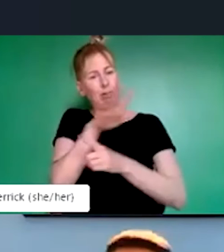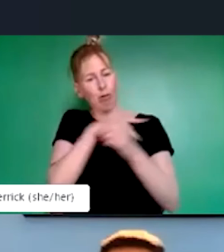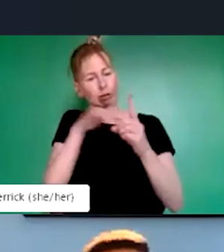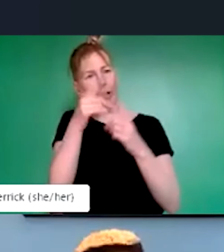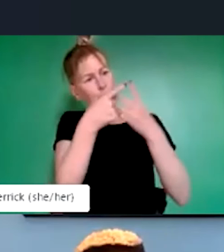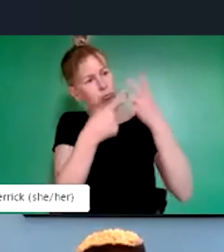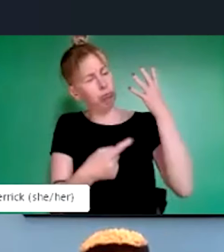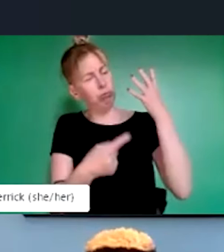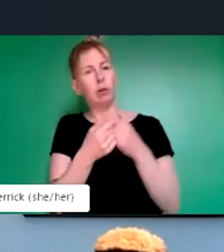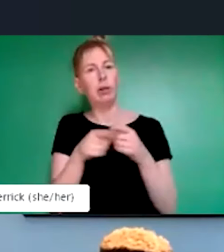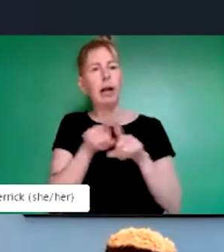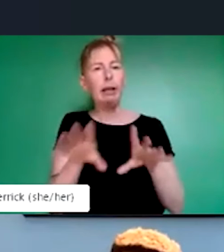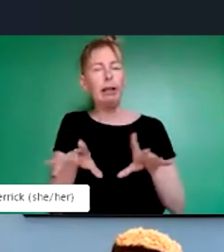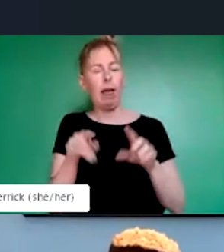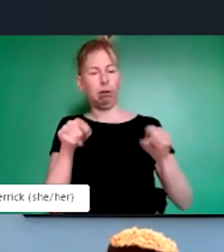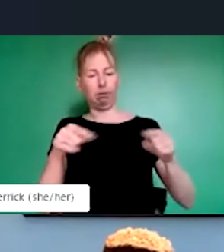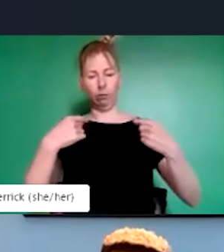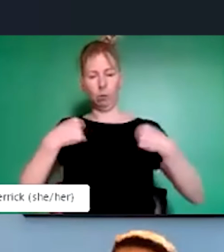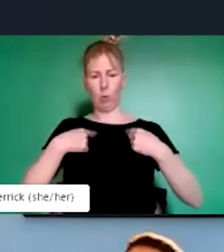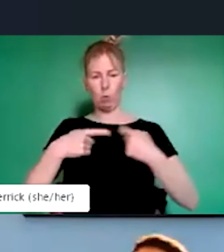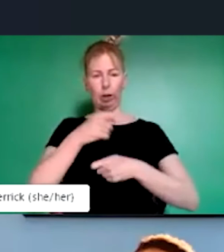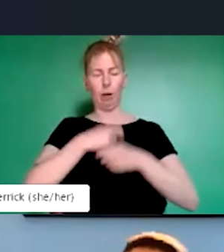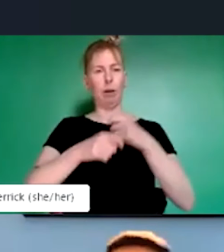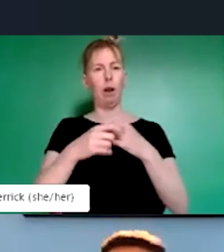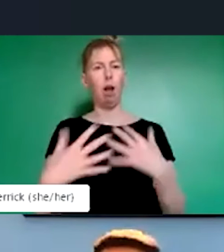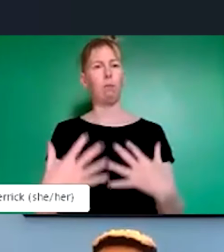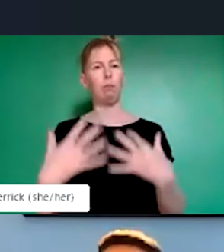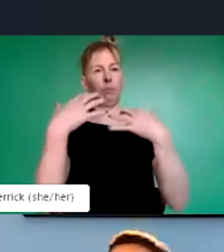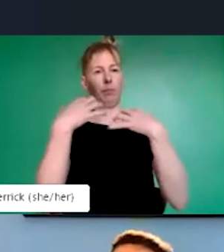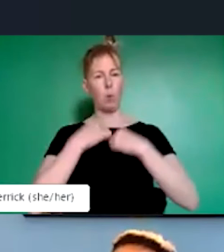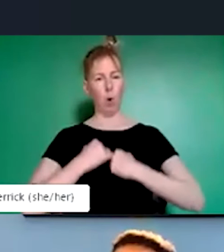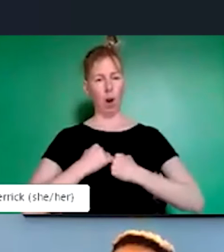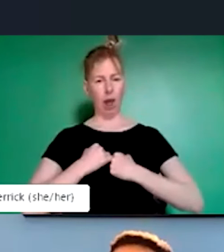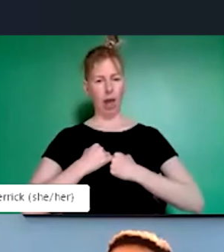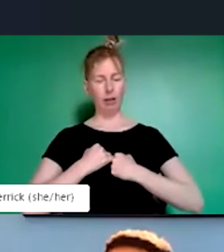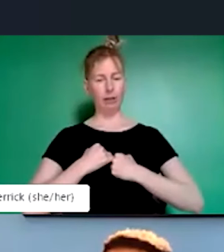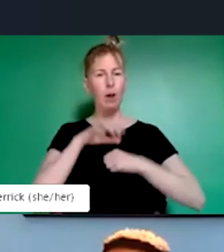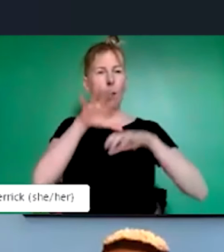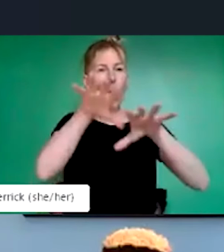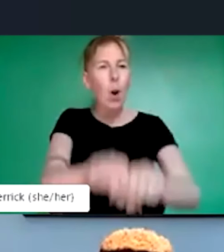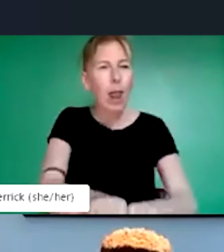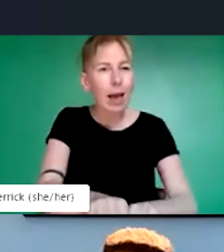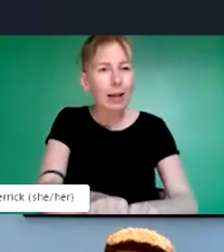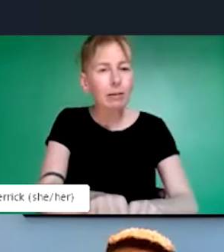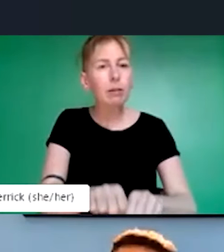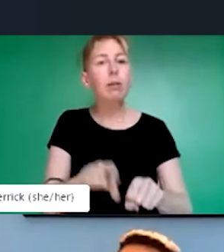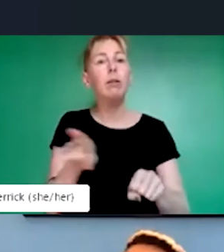coloniser, you know, enslaved and slaver and how are these already I know in the legacy